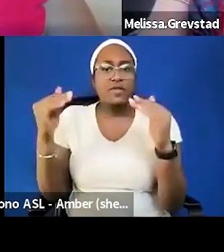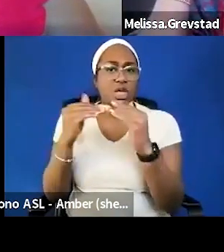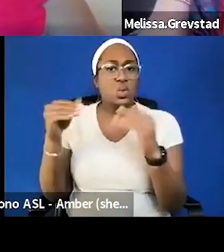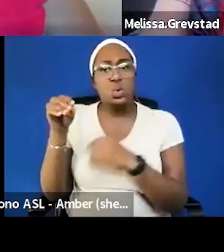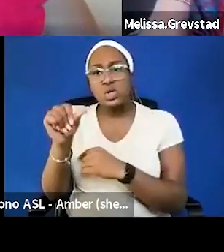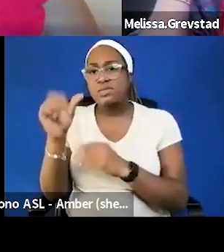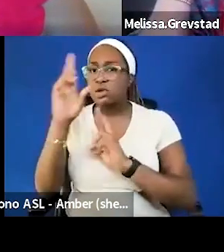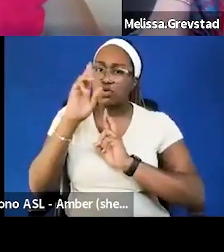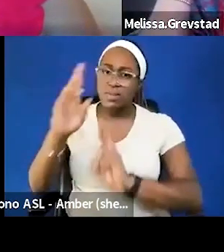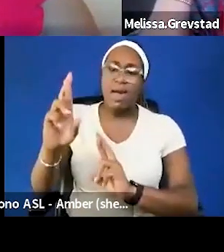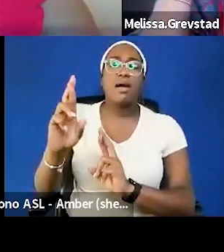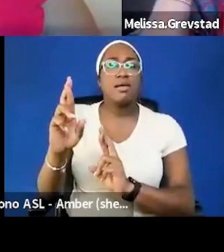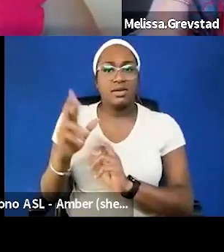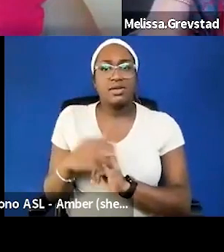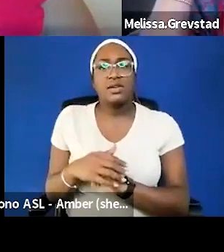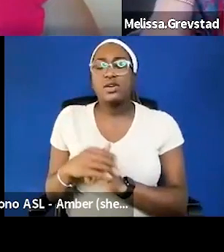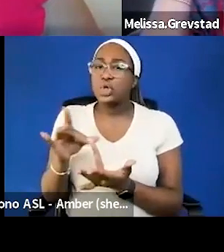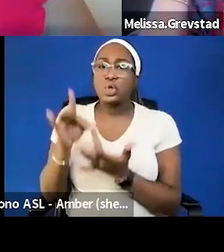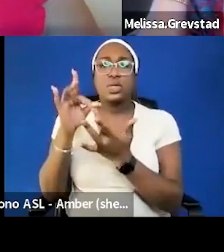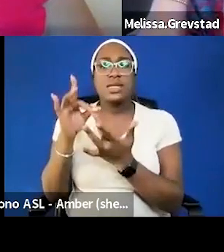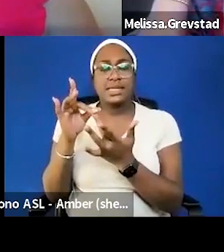and where uniqueness, individuality is actually valued